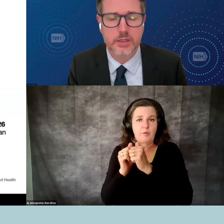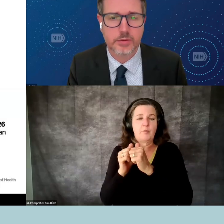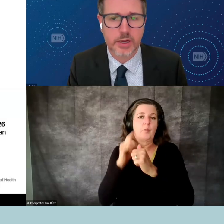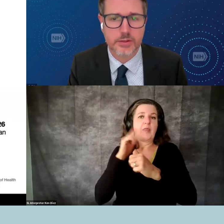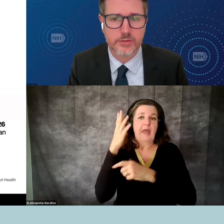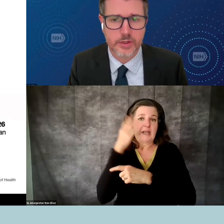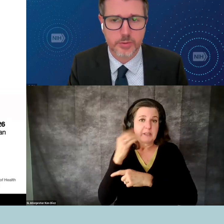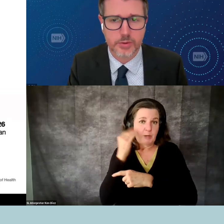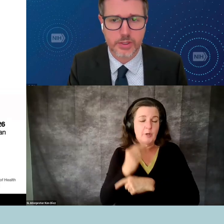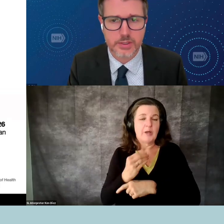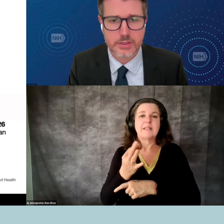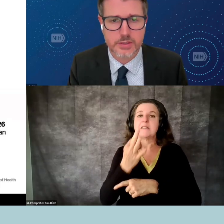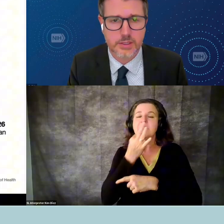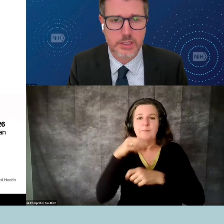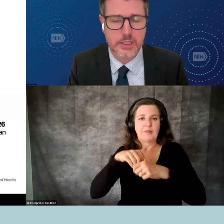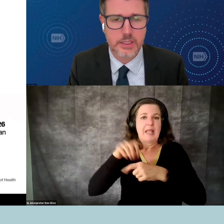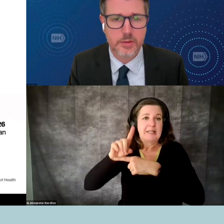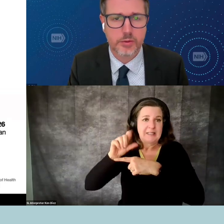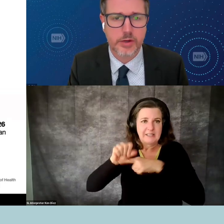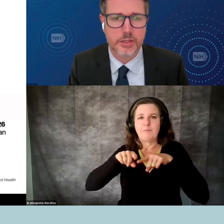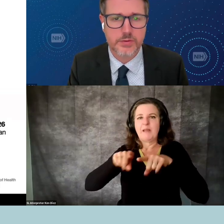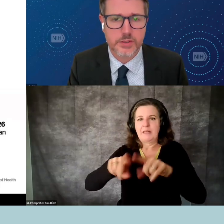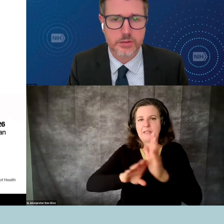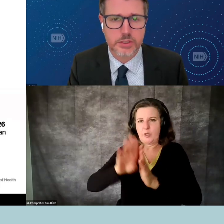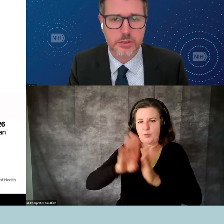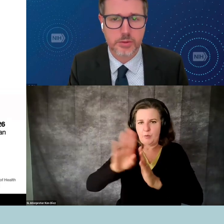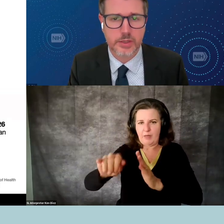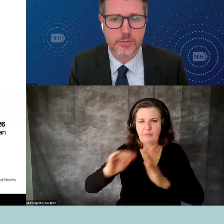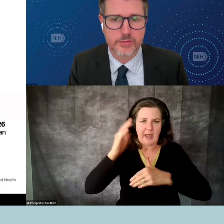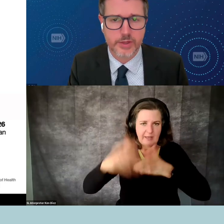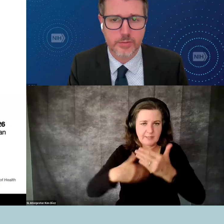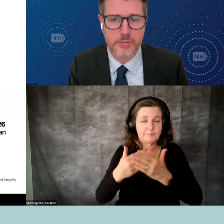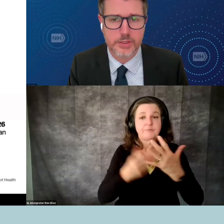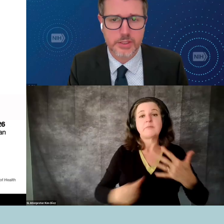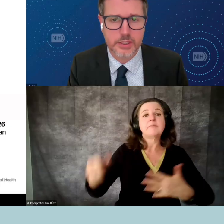throughout the development process. Priorities for the strategic plan were developed by